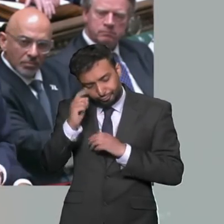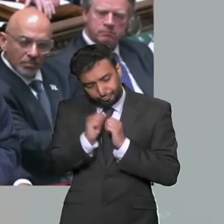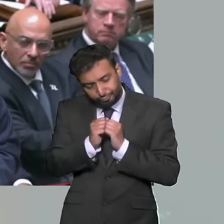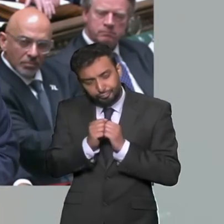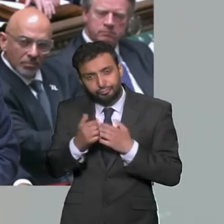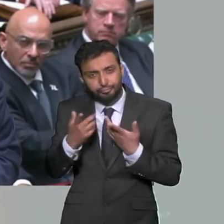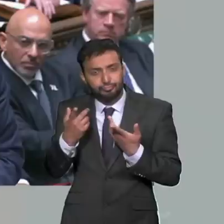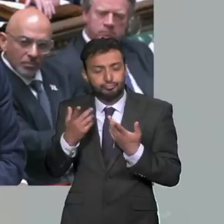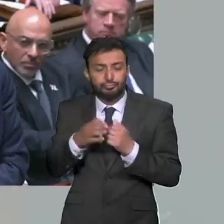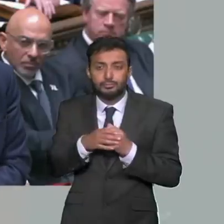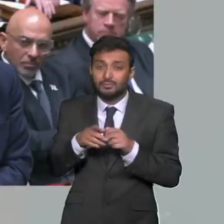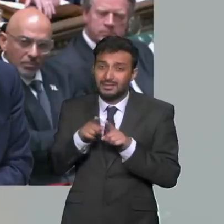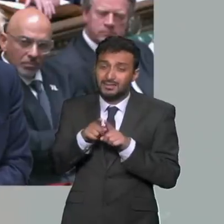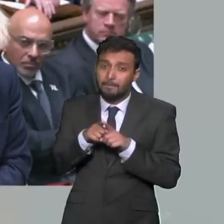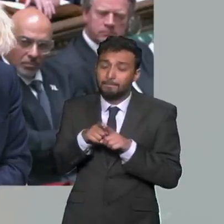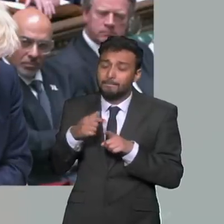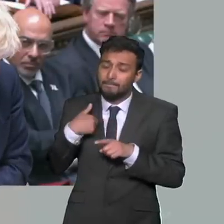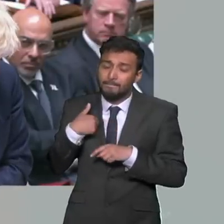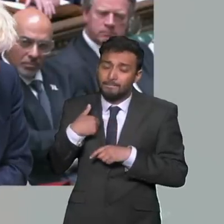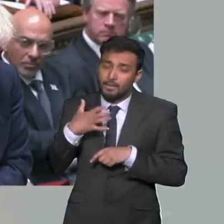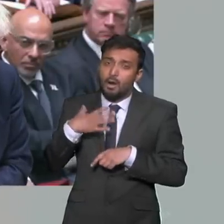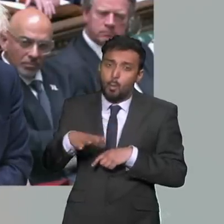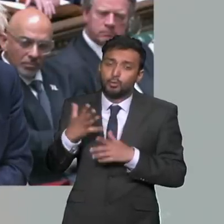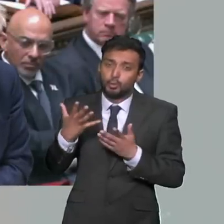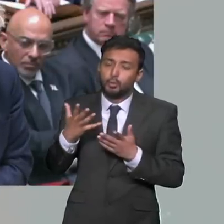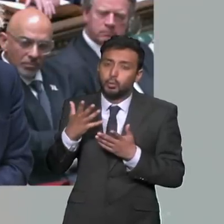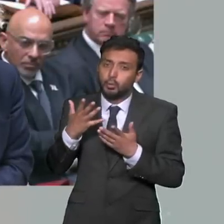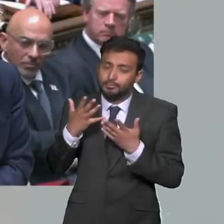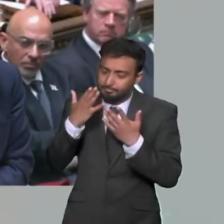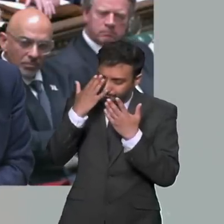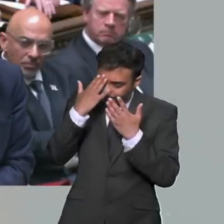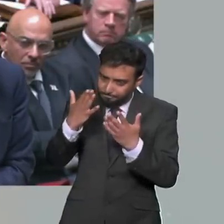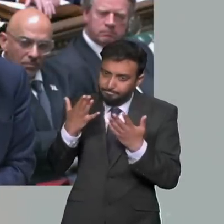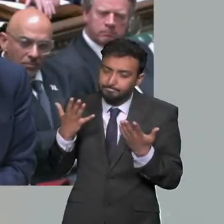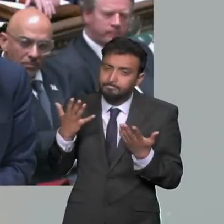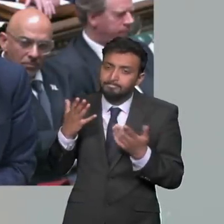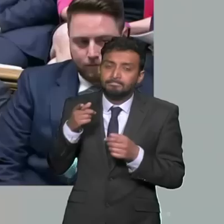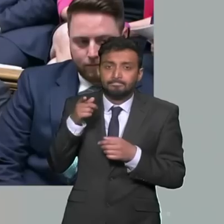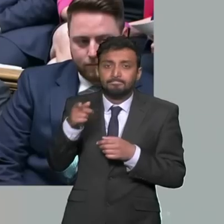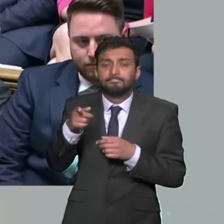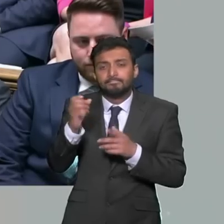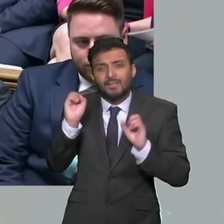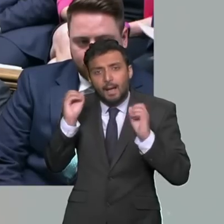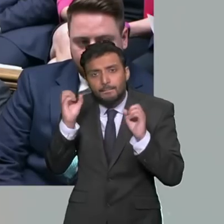I want to join him, in particular, in paying tribute to the emergency services and, of